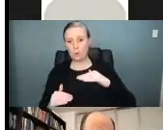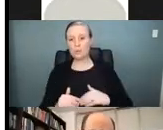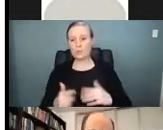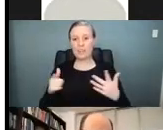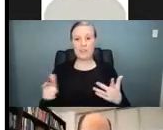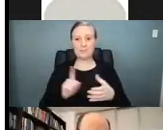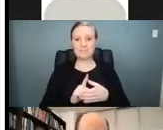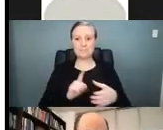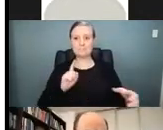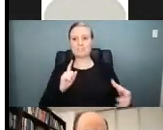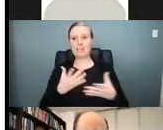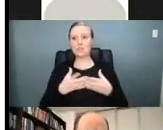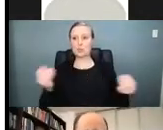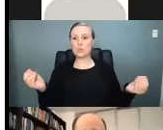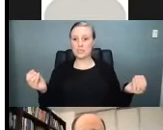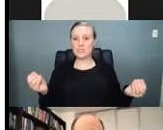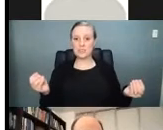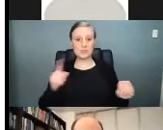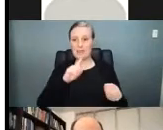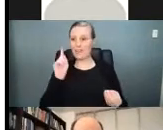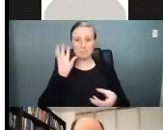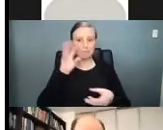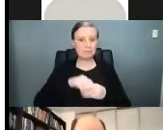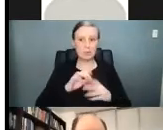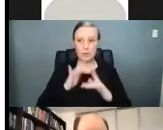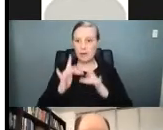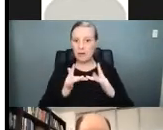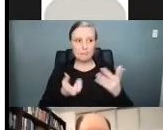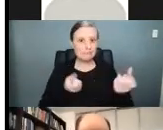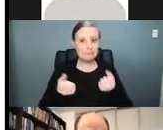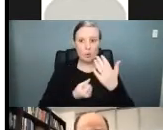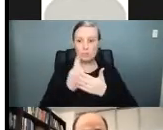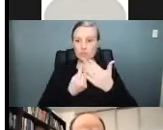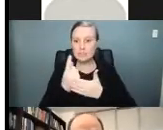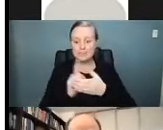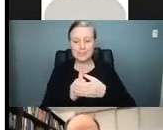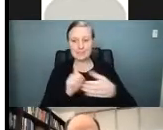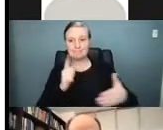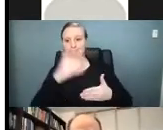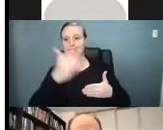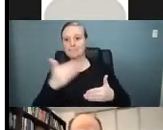by participation online. 11% of Australians are in that category. That is down from last